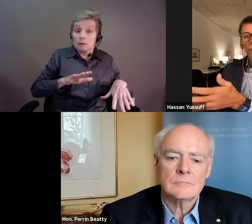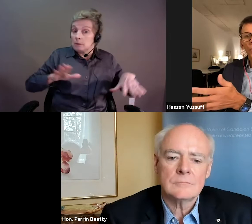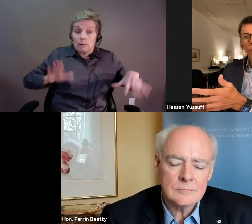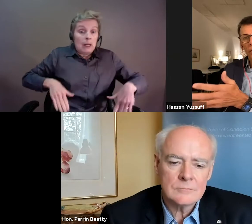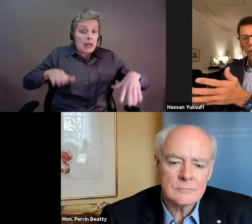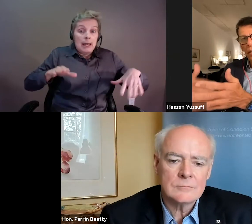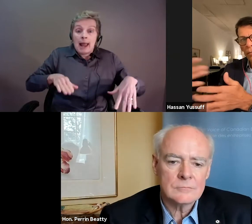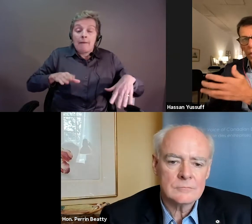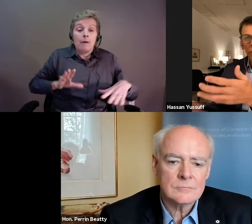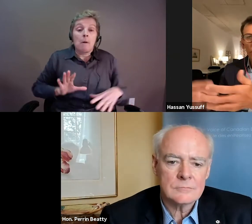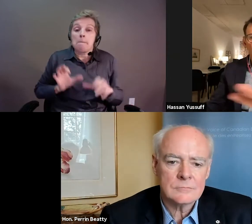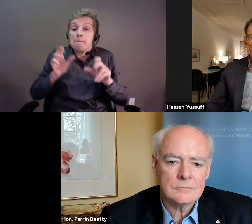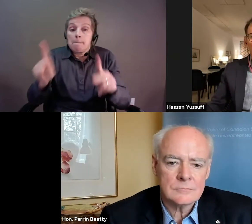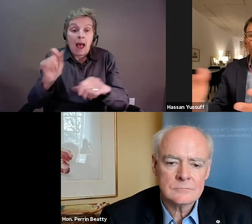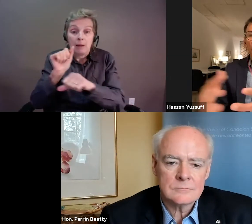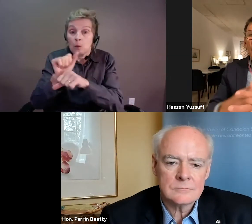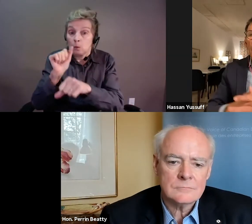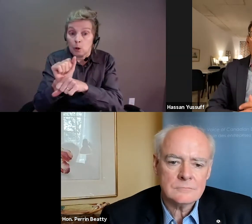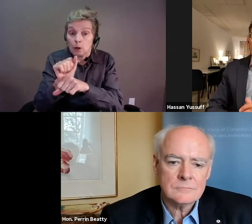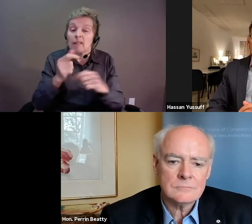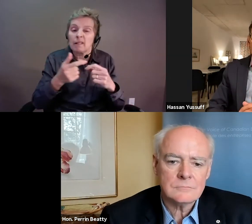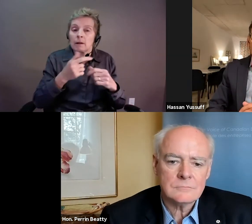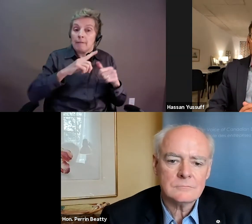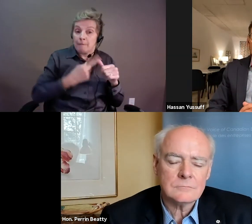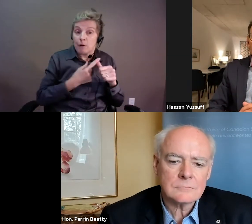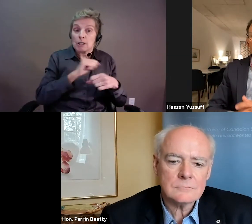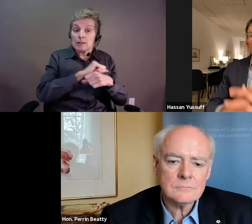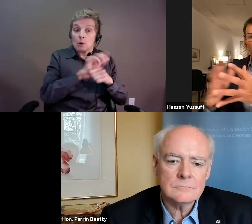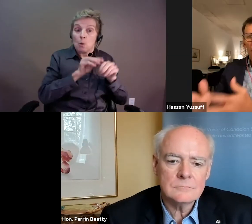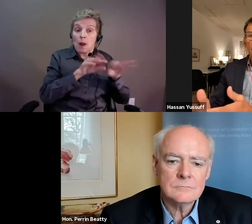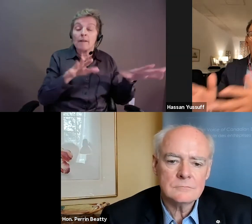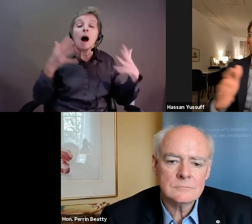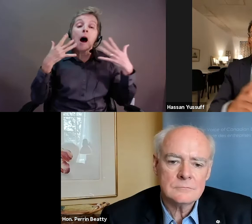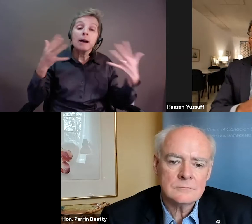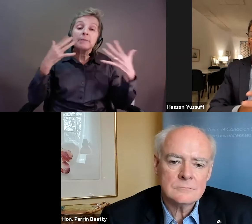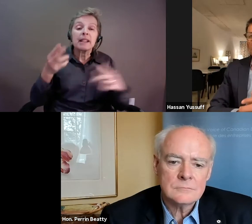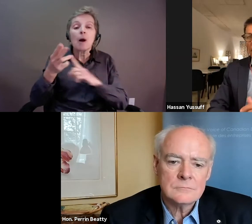first wave, we know that from the hospitality sector, the hotel sector, the airline sector,